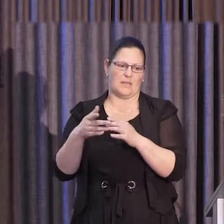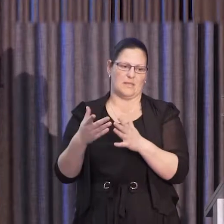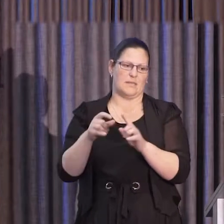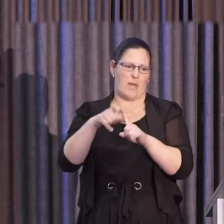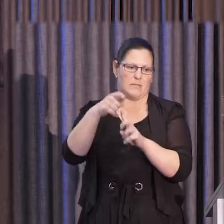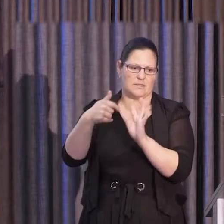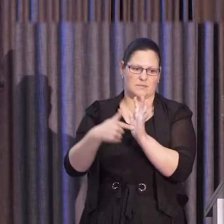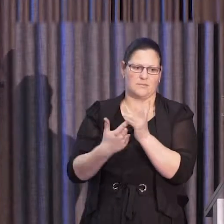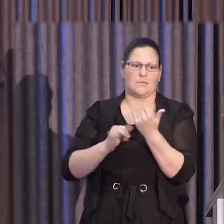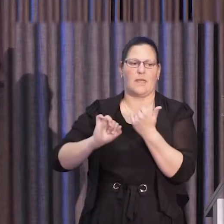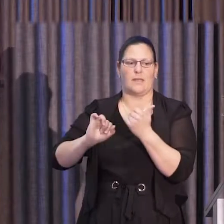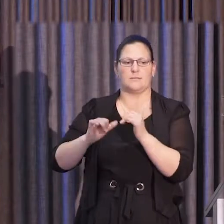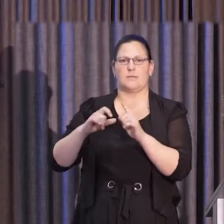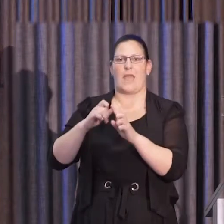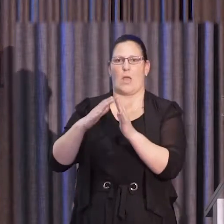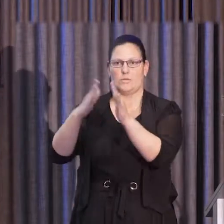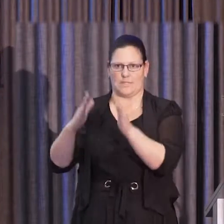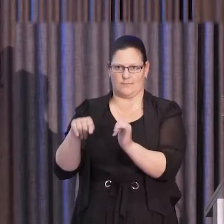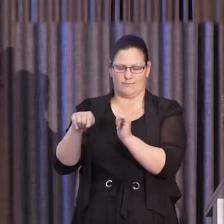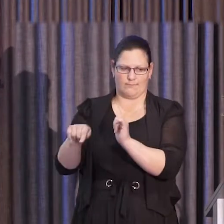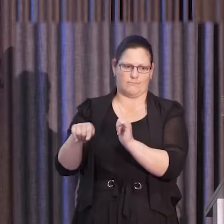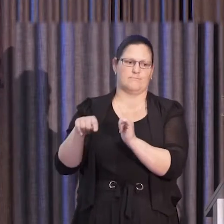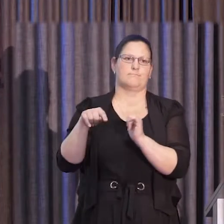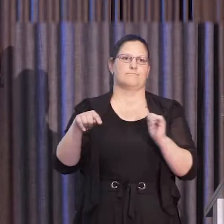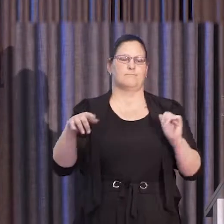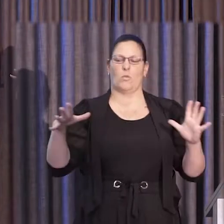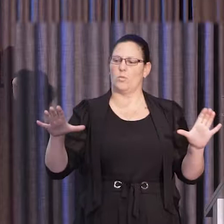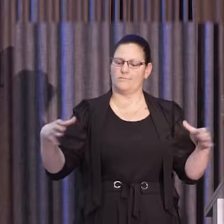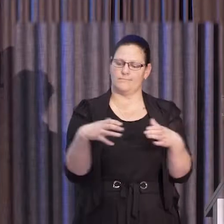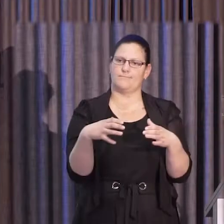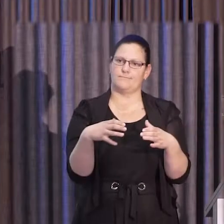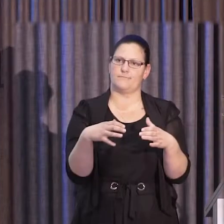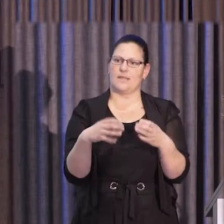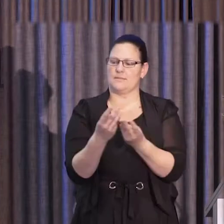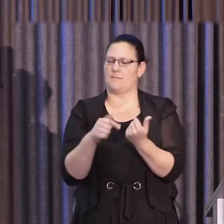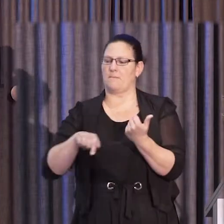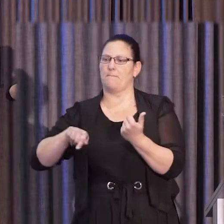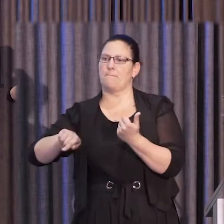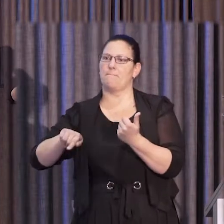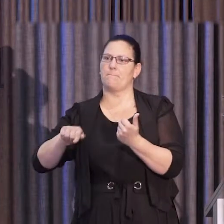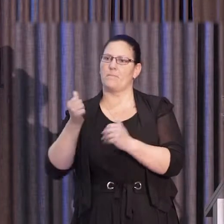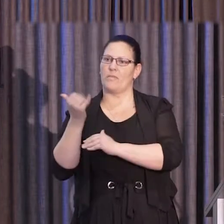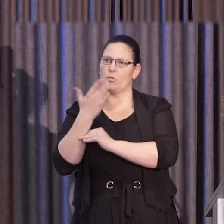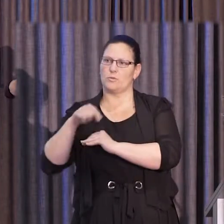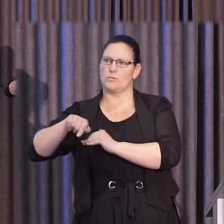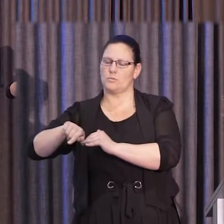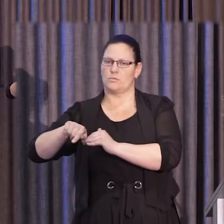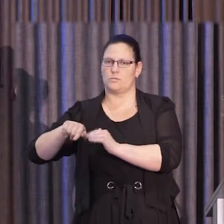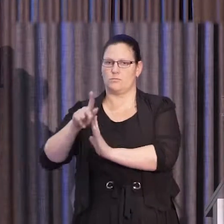the Regional Reform Unit, and some of the policy elements from the Aboriginal Development Unit